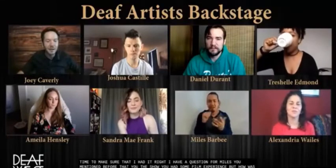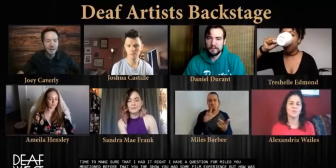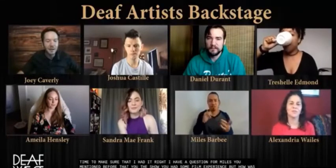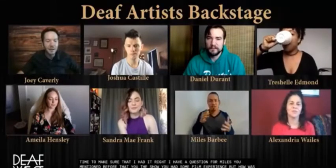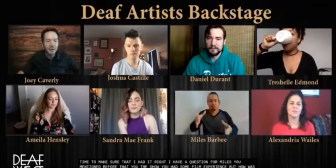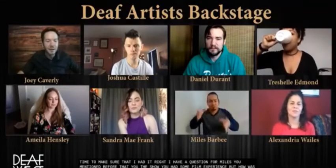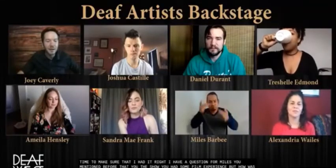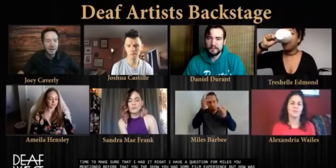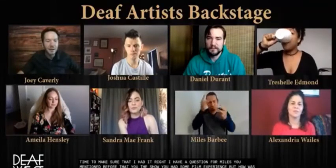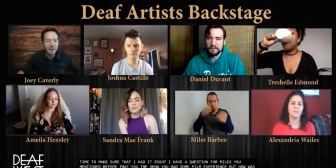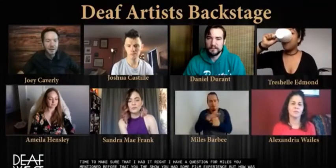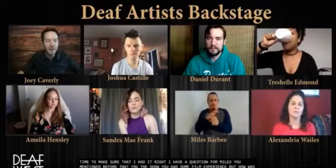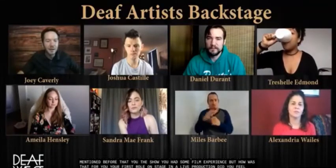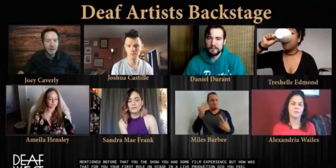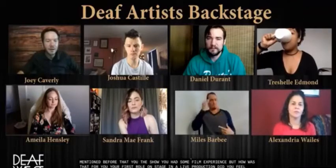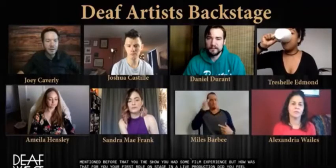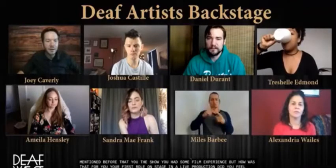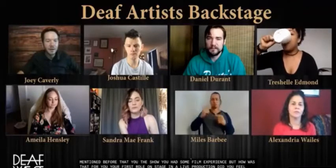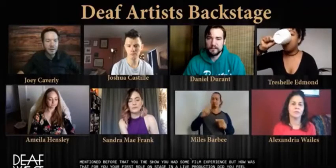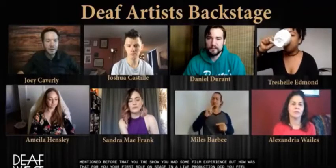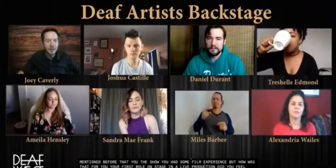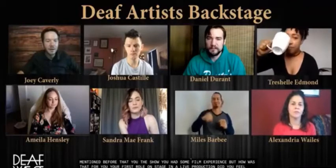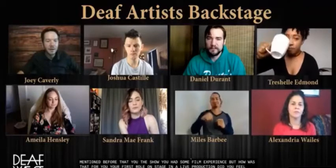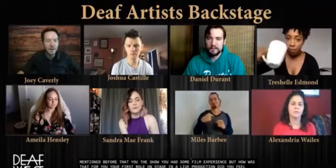But hadn't really had a whole lot of experience with acting.